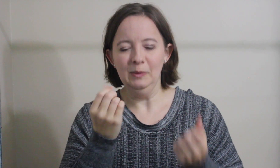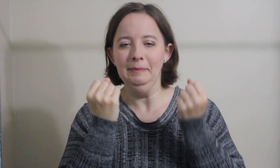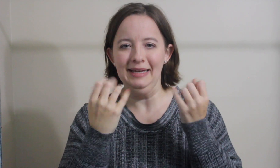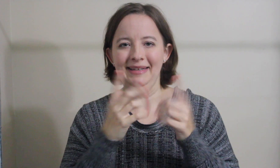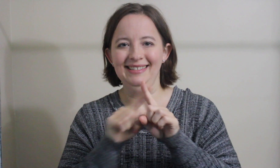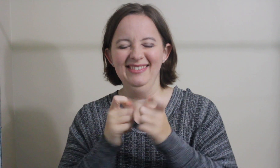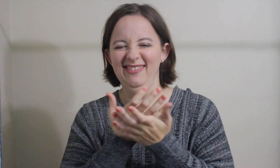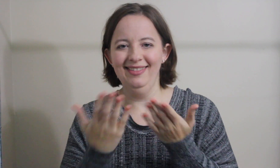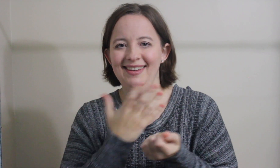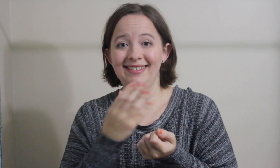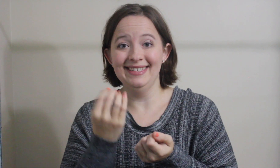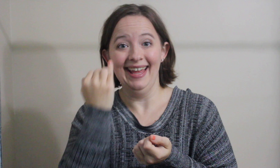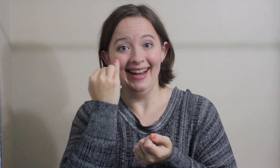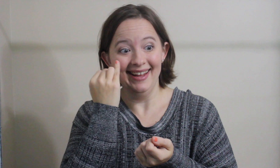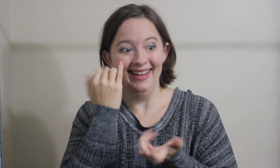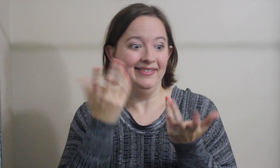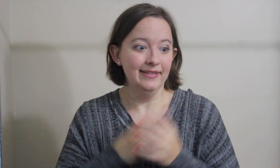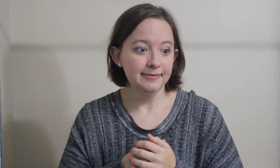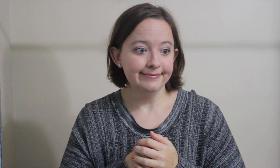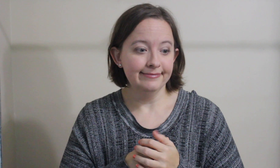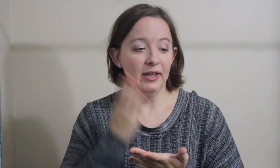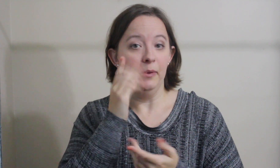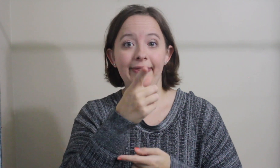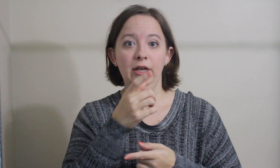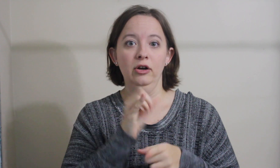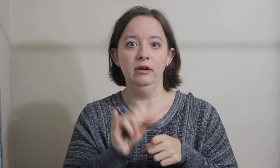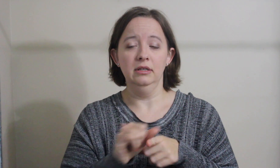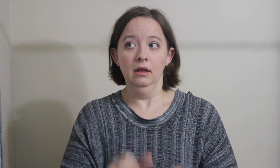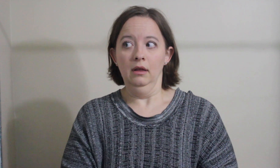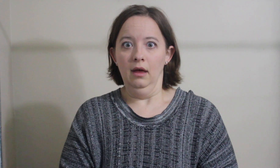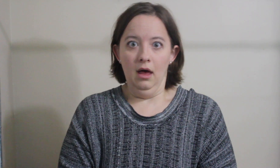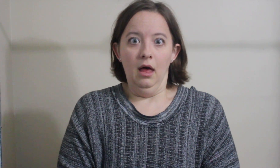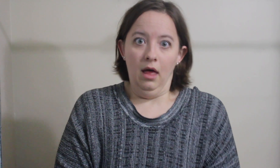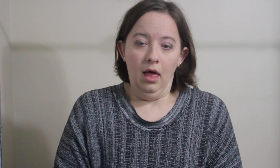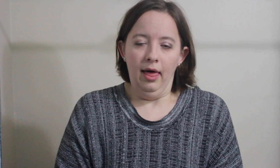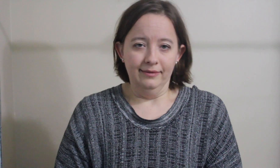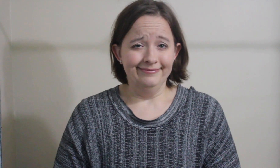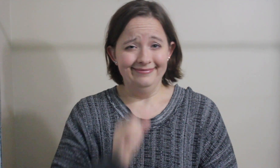You're gonna have many different things that come up and you know for example maybe they're cursing. If you're like... ahhh.